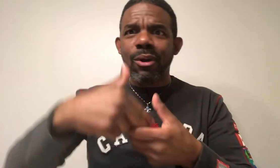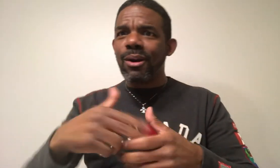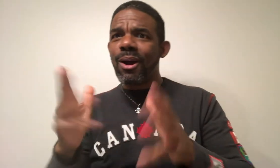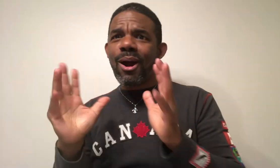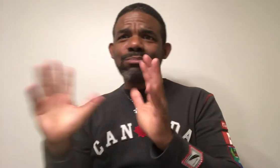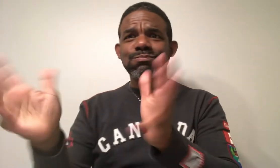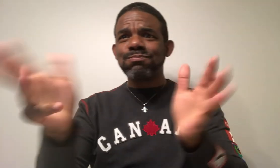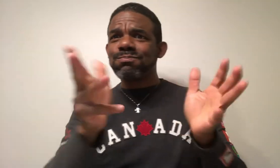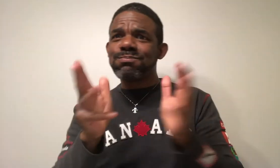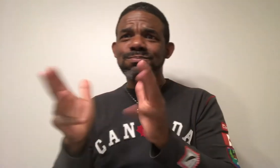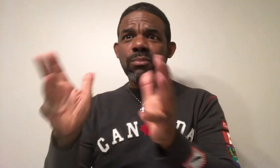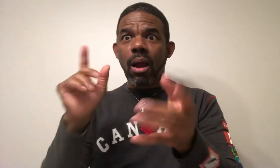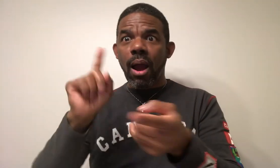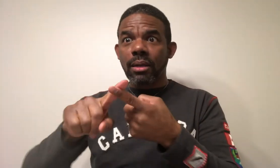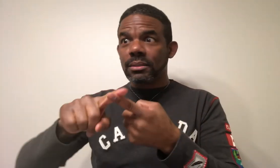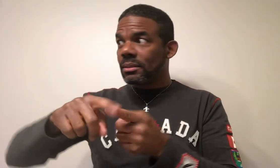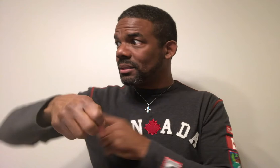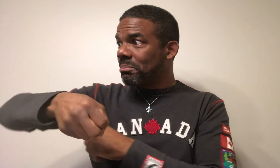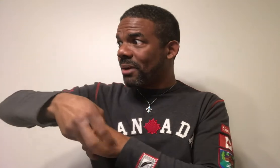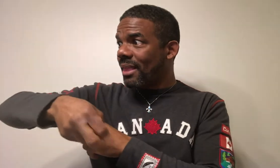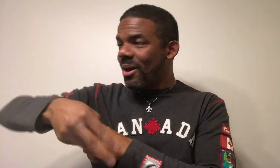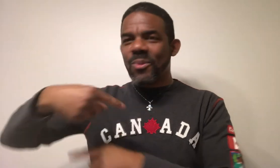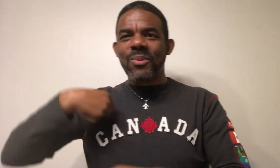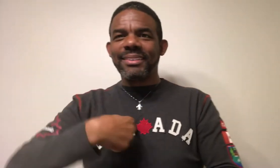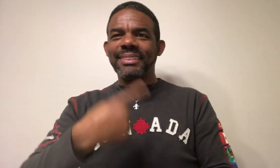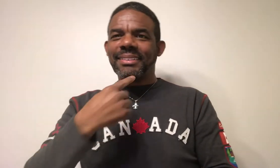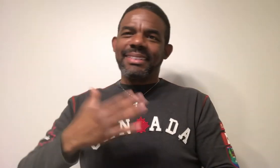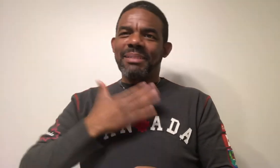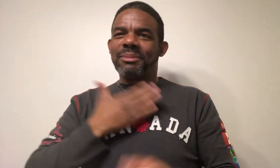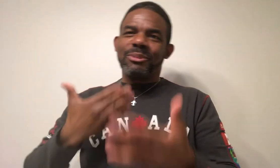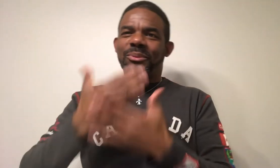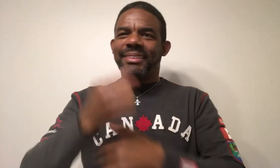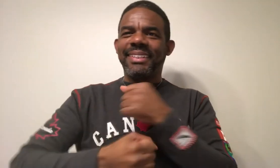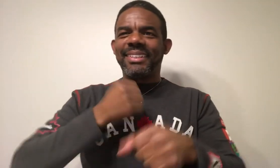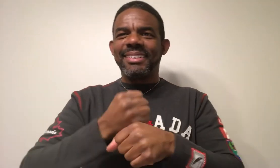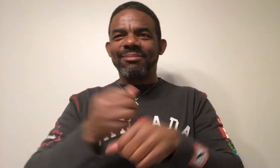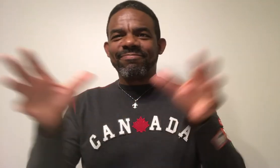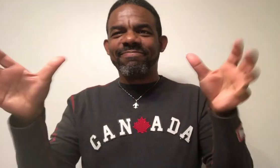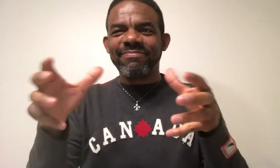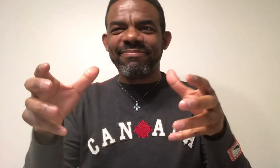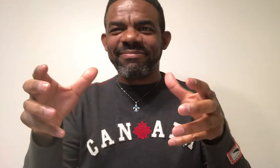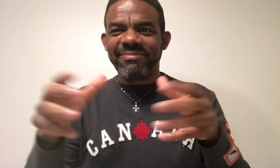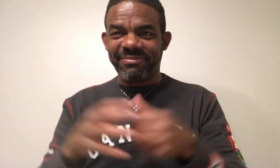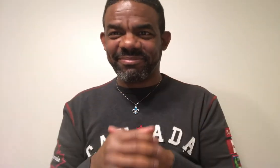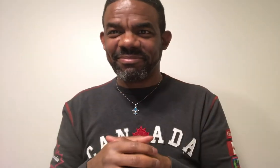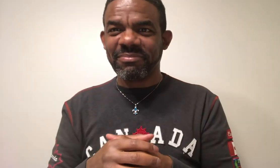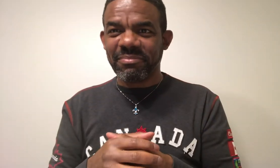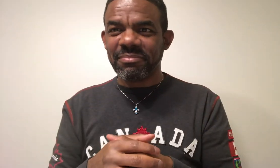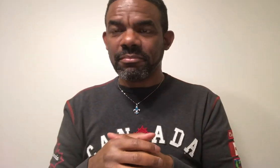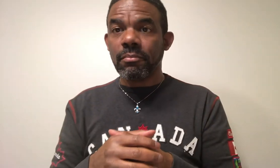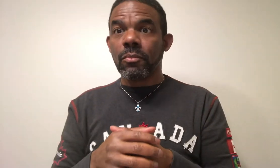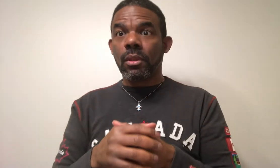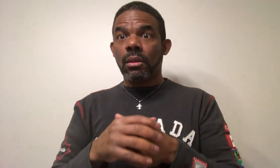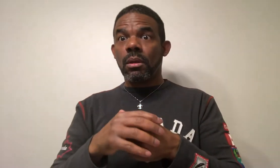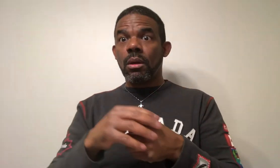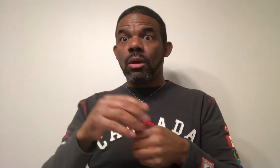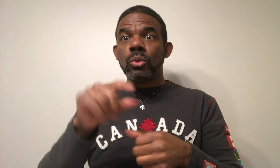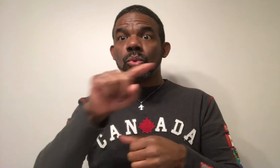Come join a chat until midnight! We can say "Happy New Year" together.